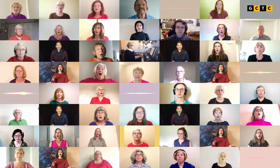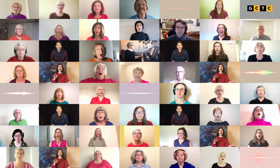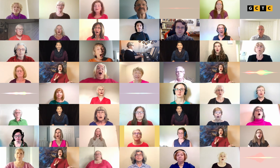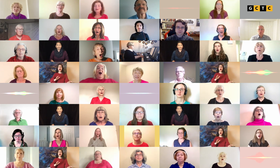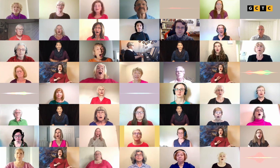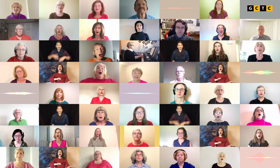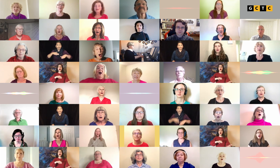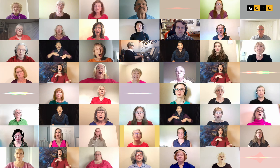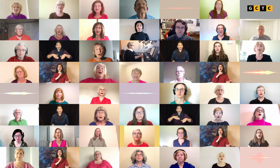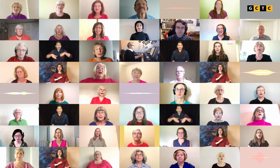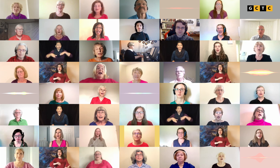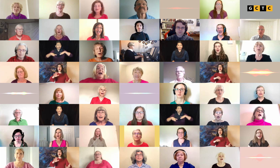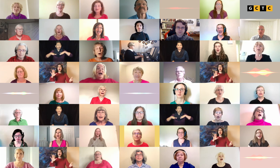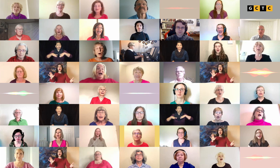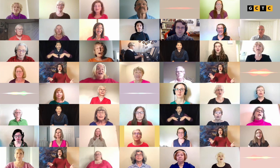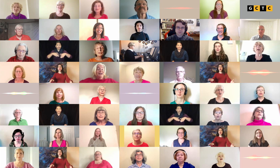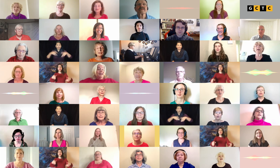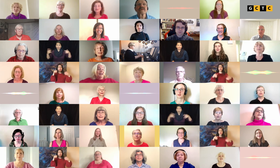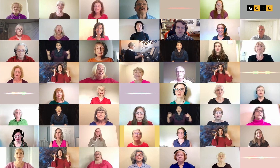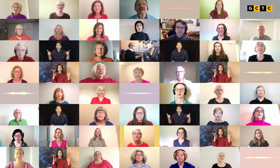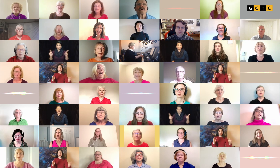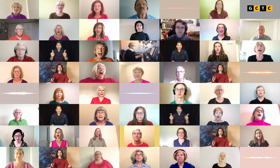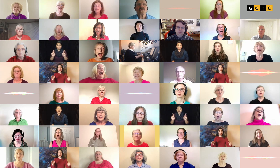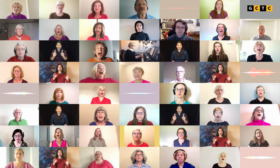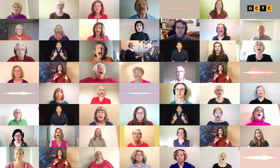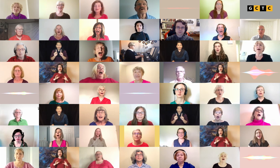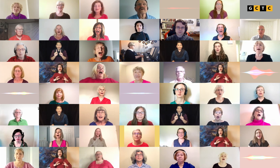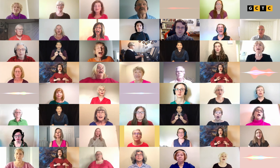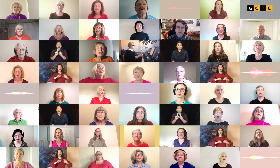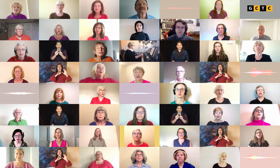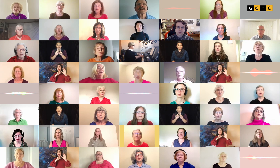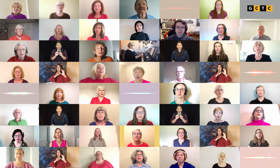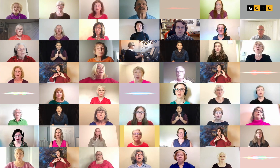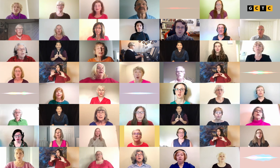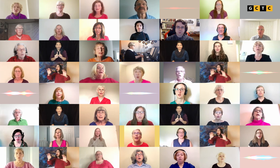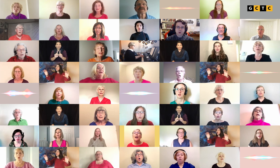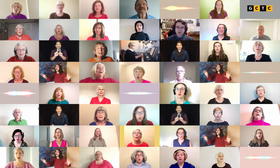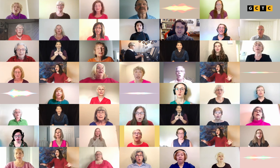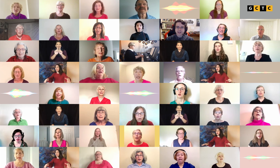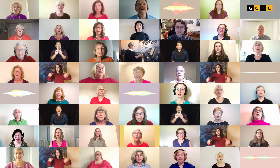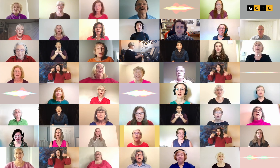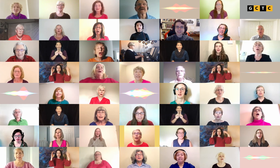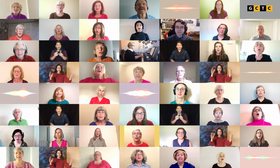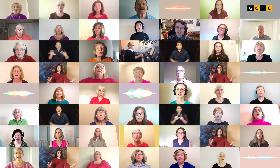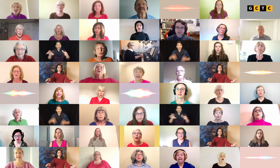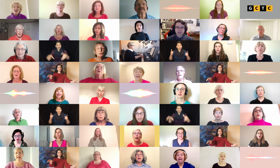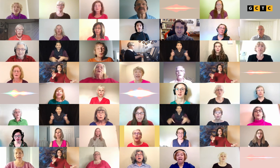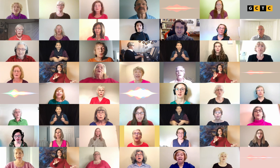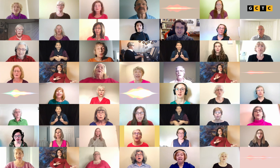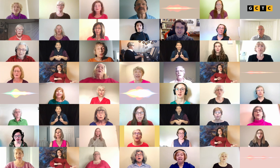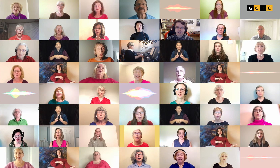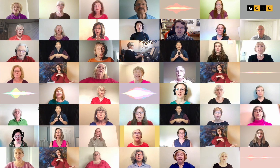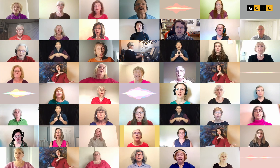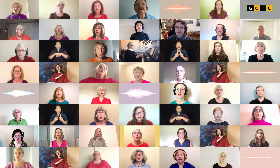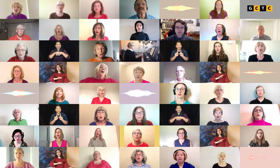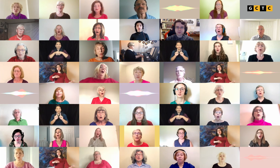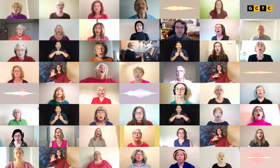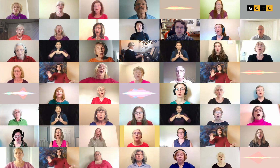High Voice: Walk hand in hand with me Low Voice: Walk hand in hand